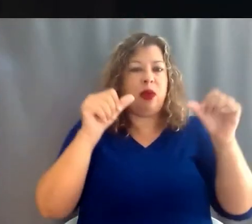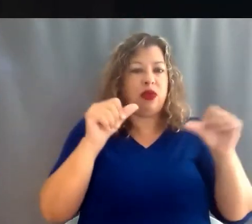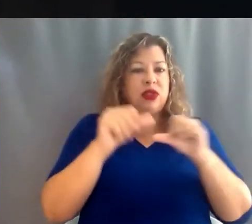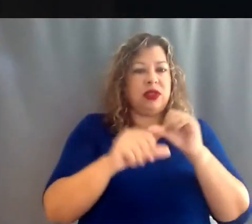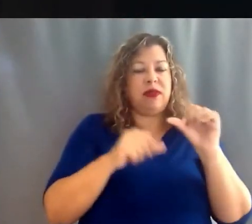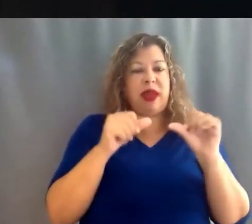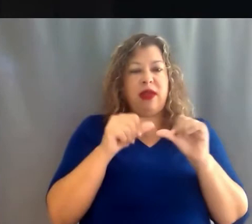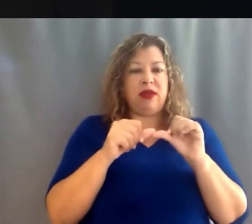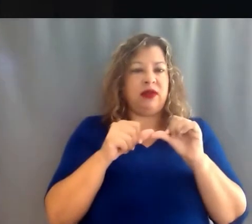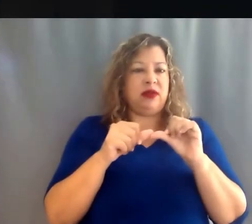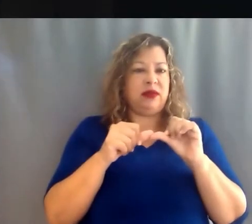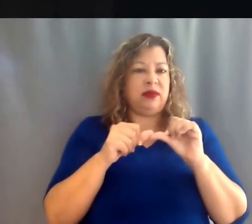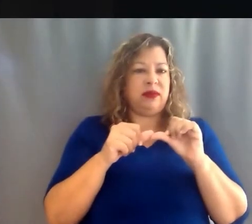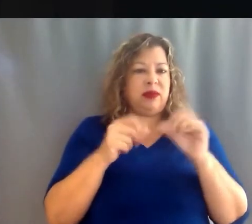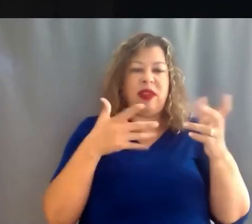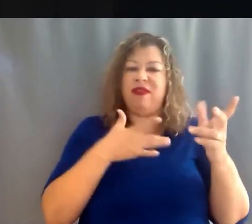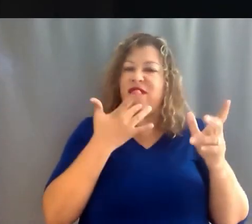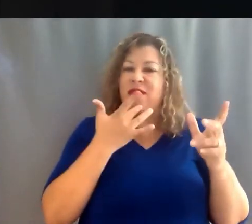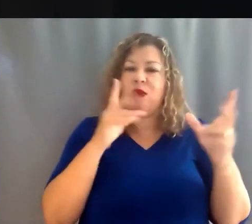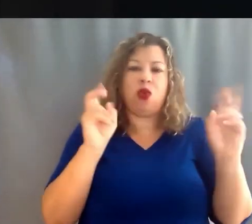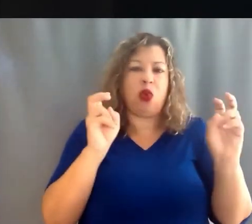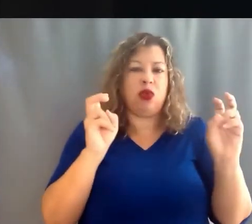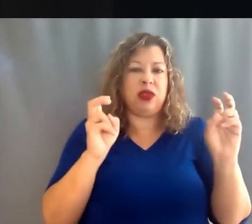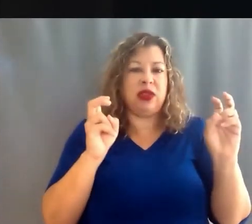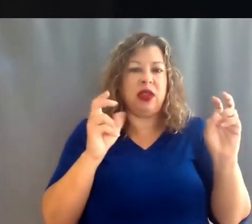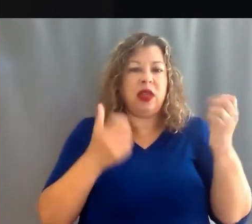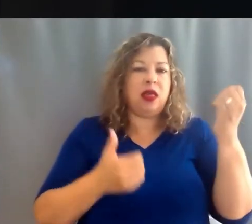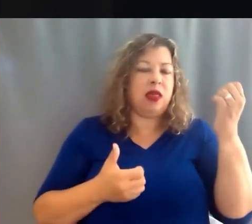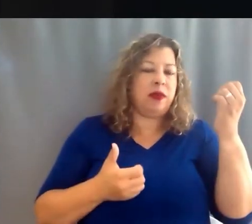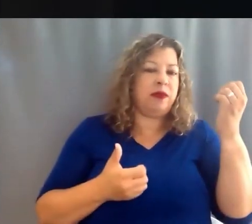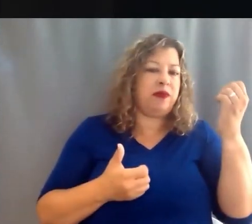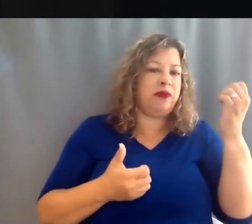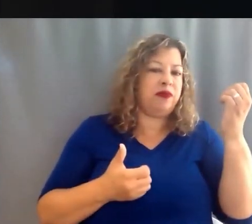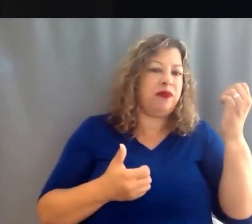It goes: The most cowardly thing that man can do is